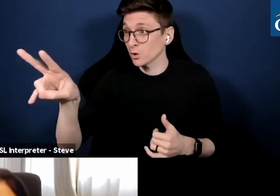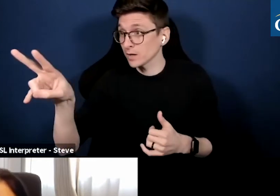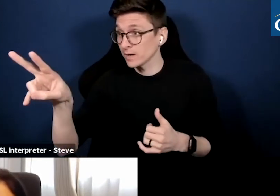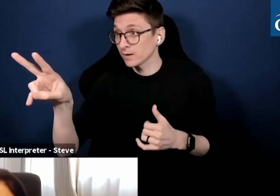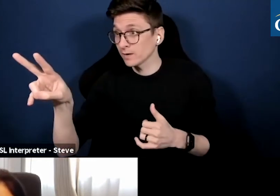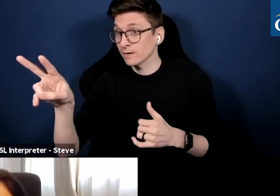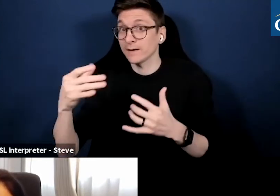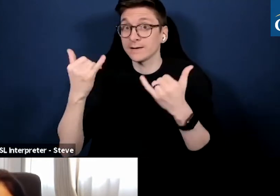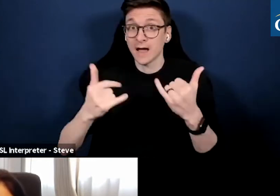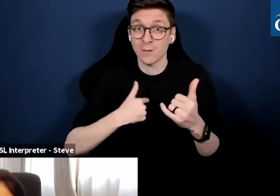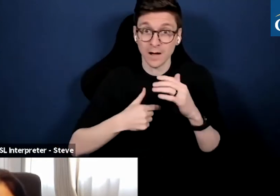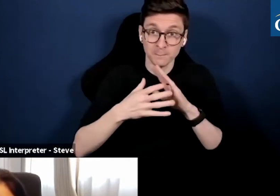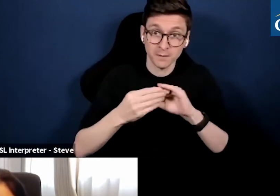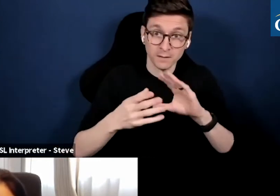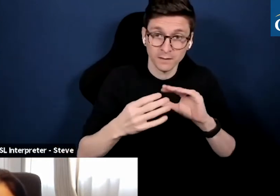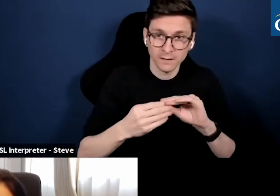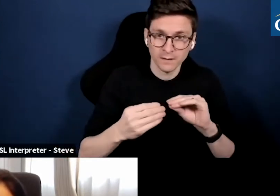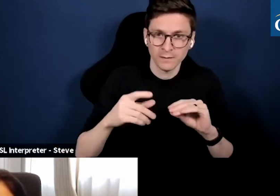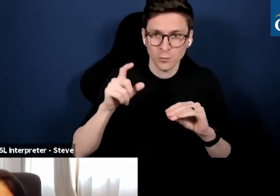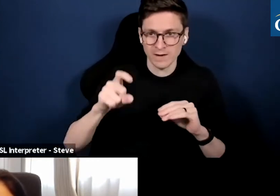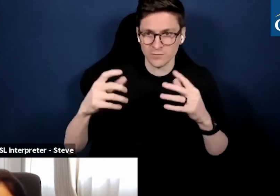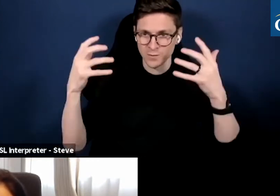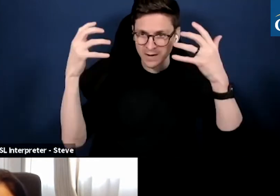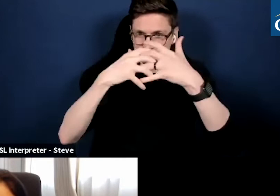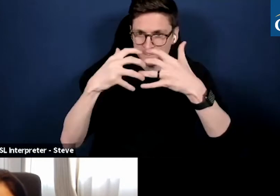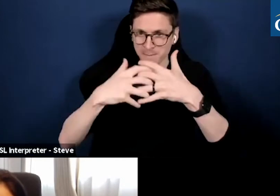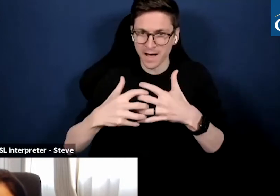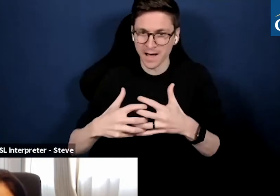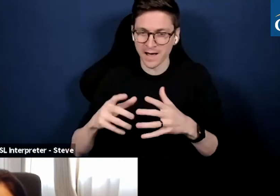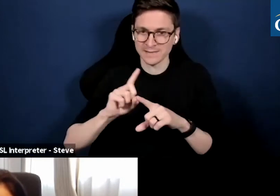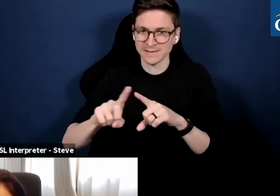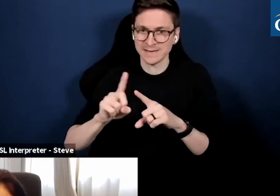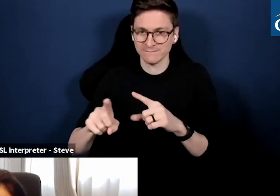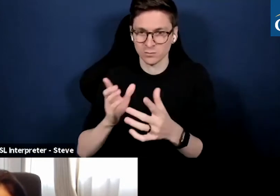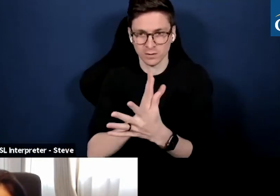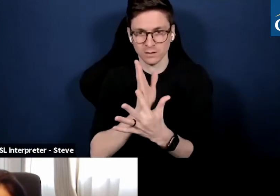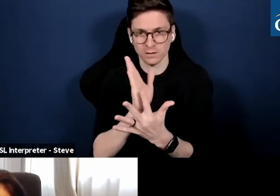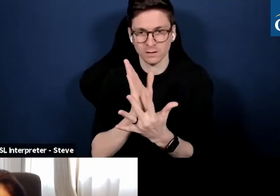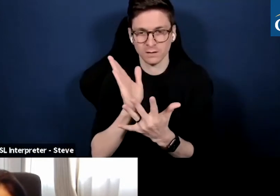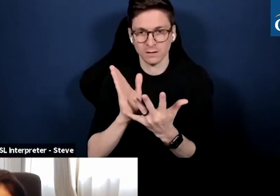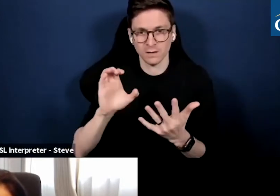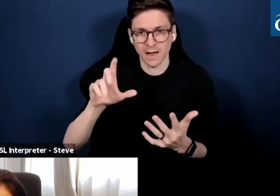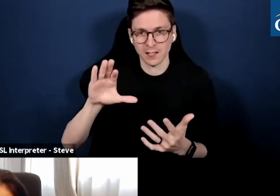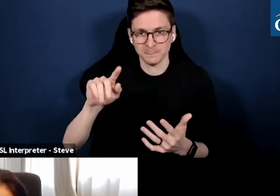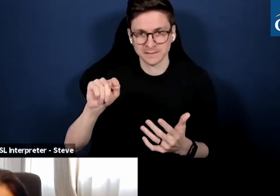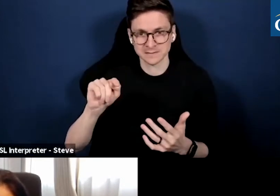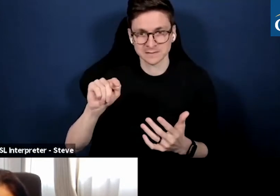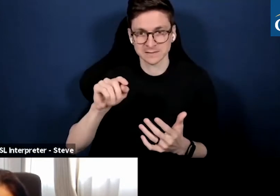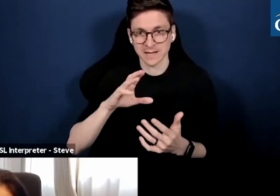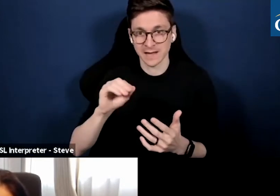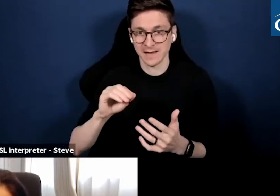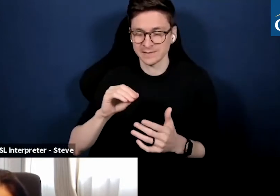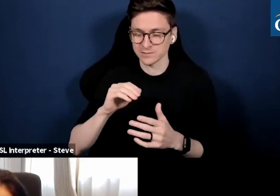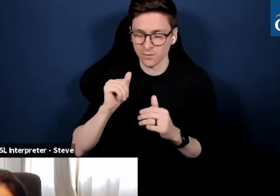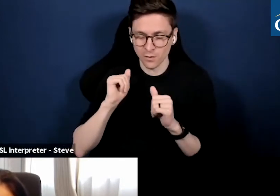have to combine all of these different elements so all the time our face is driven by multiple inputs